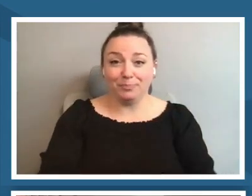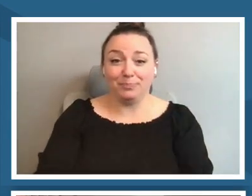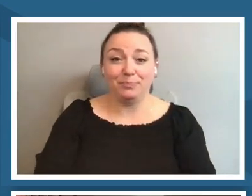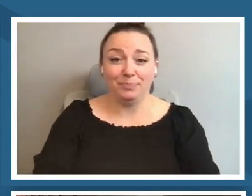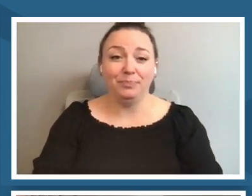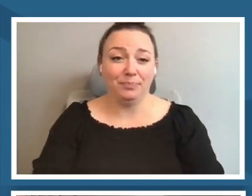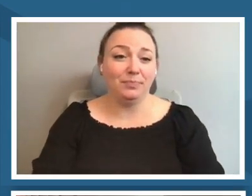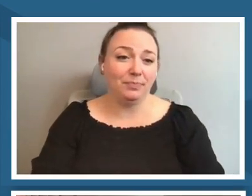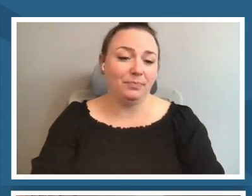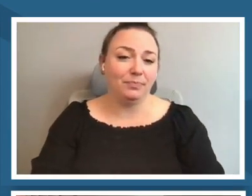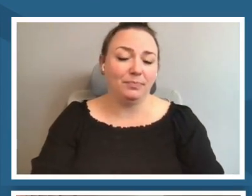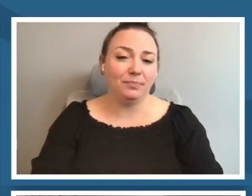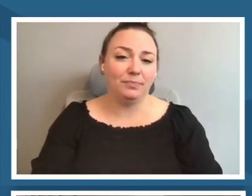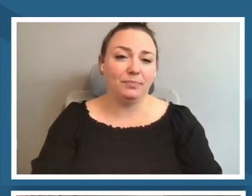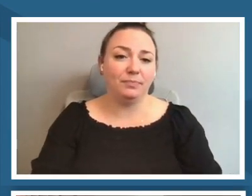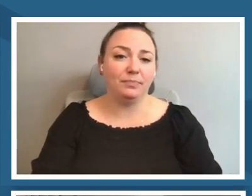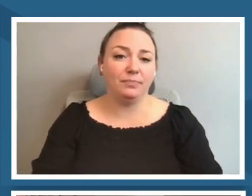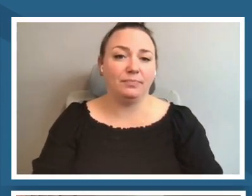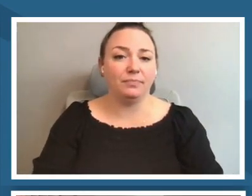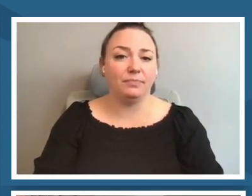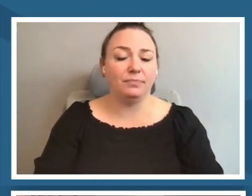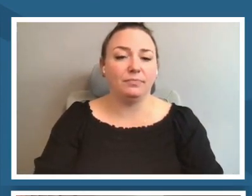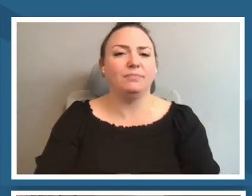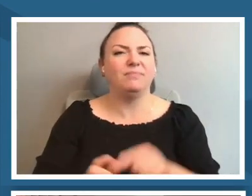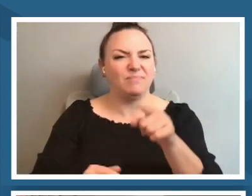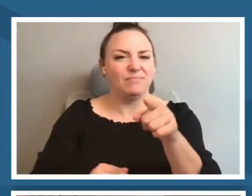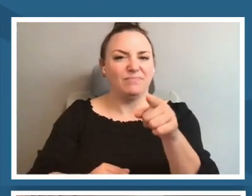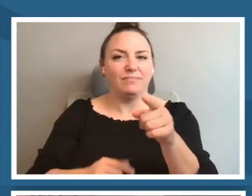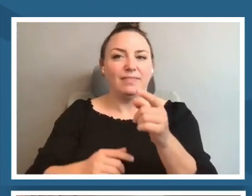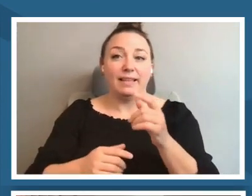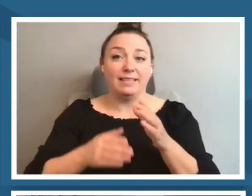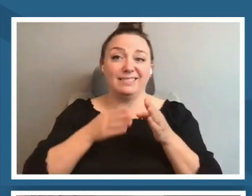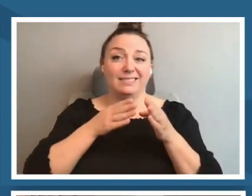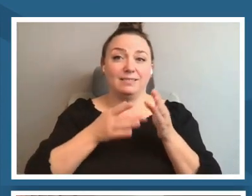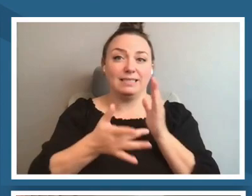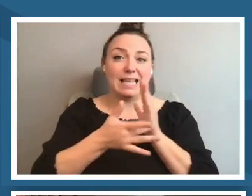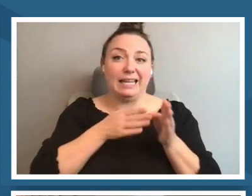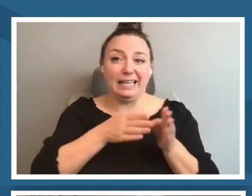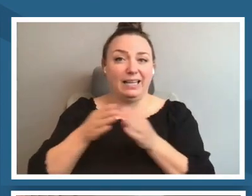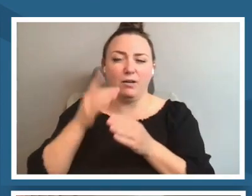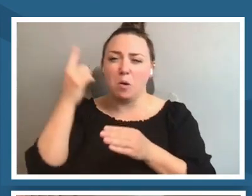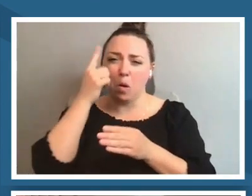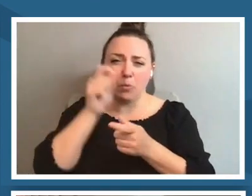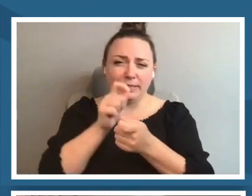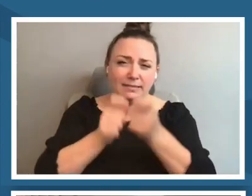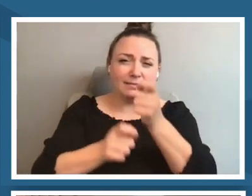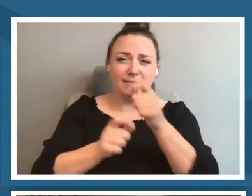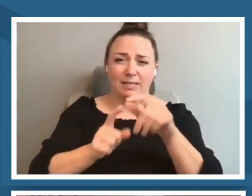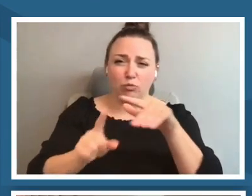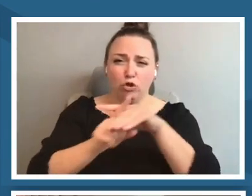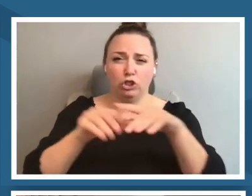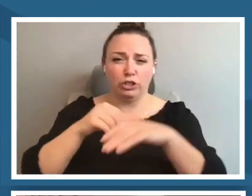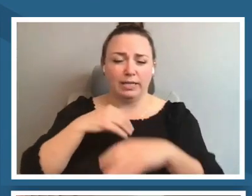this is also a technique that is constantly emerging and evolving in my